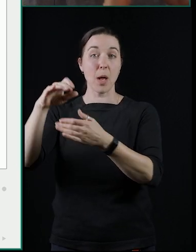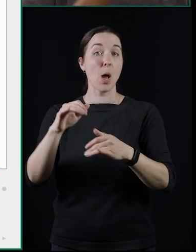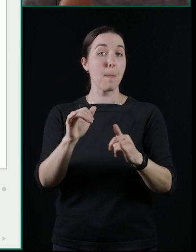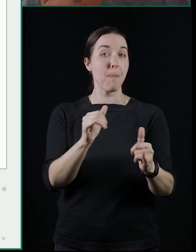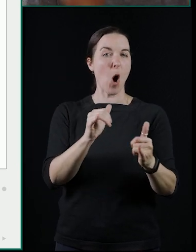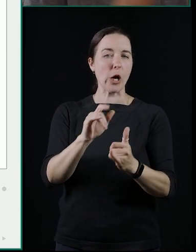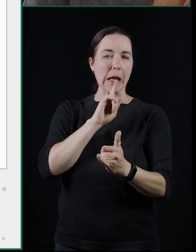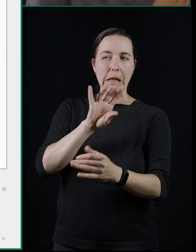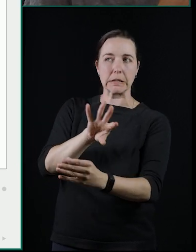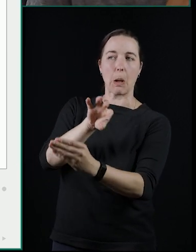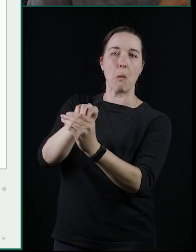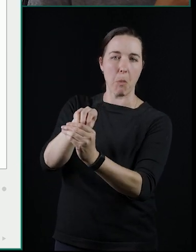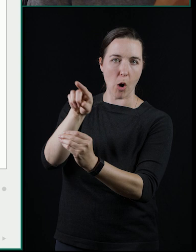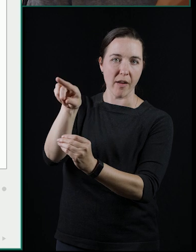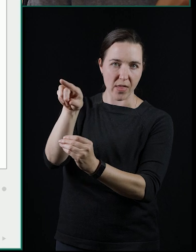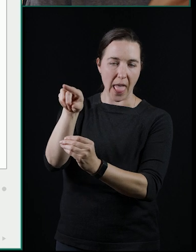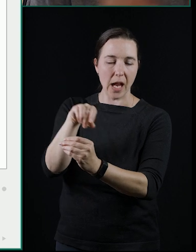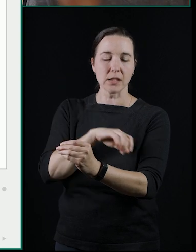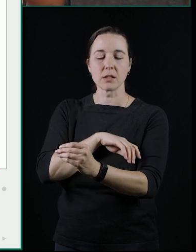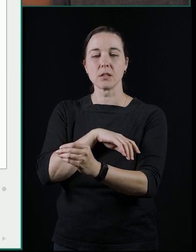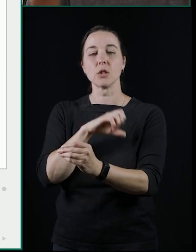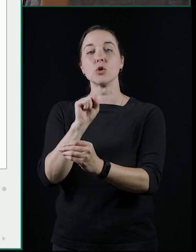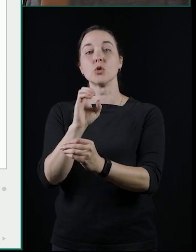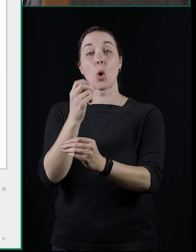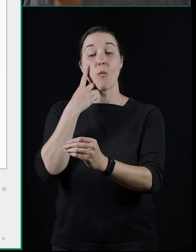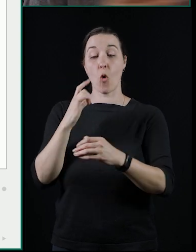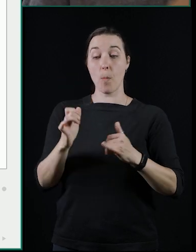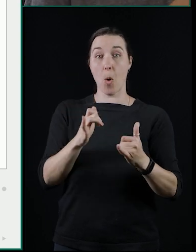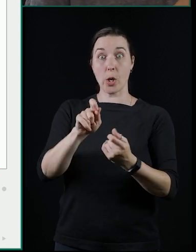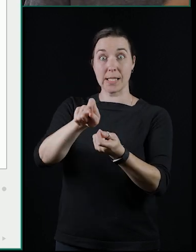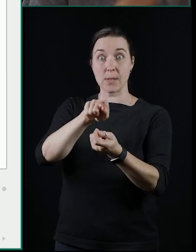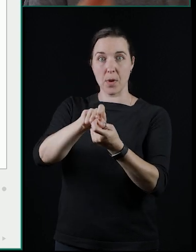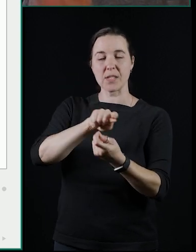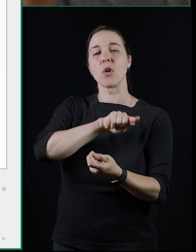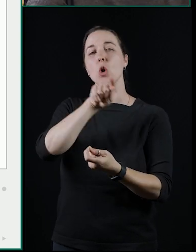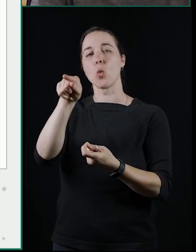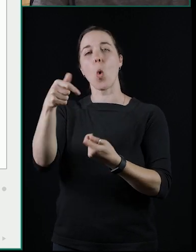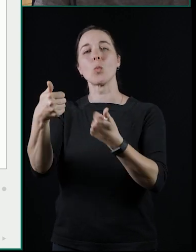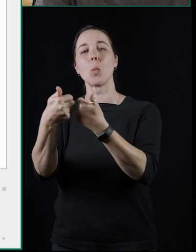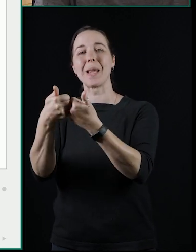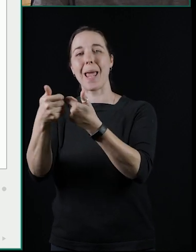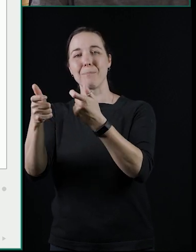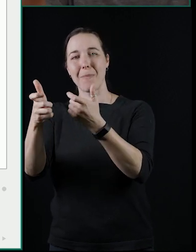is just a part of it. So for Party specifically, you would go to Game Manager